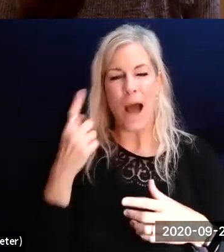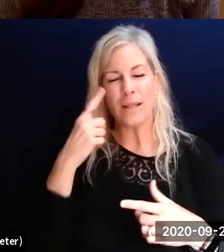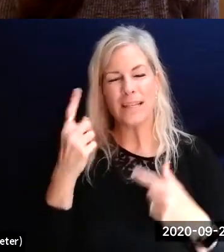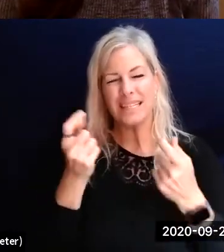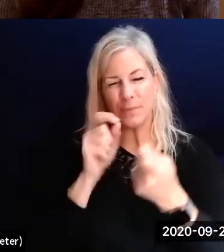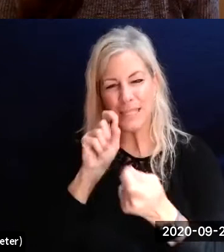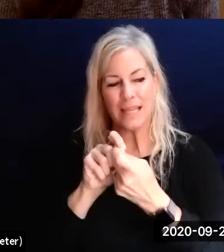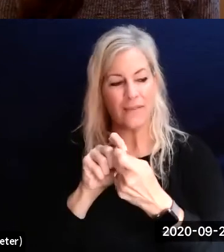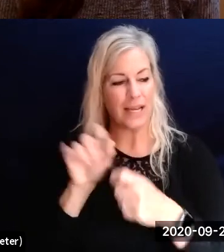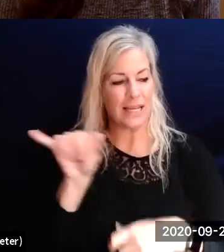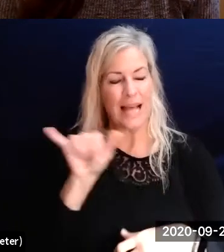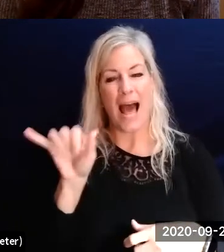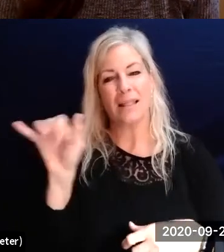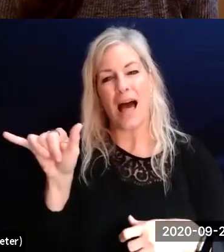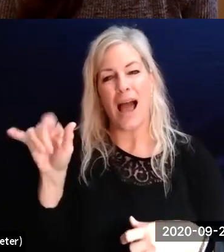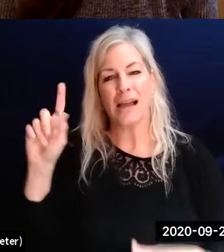you know those tools that you use.